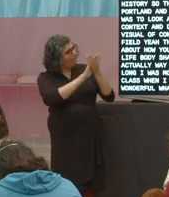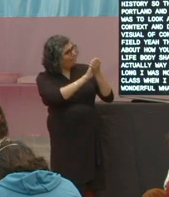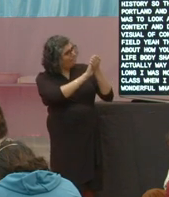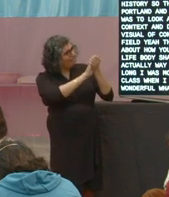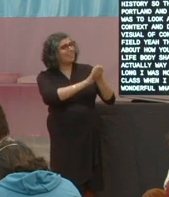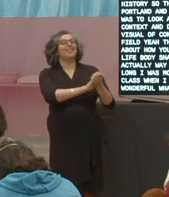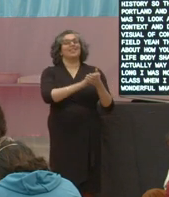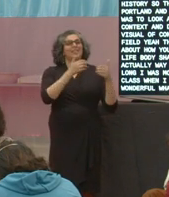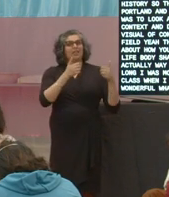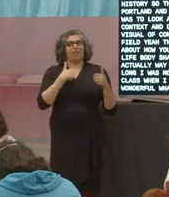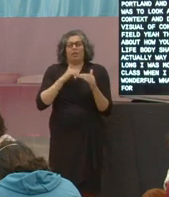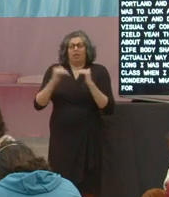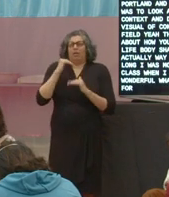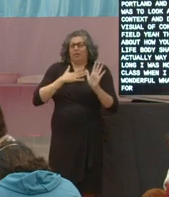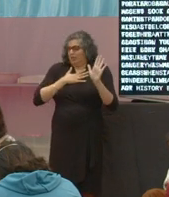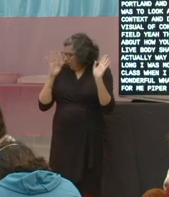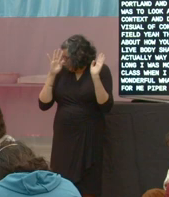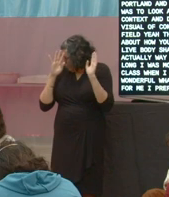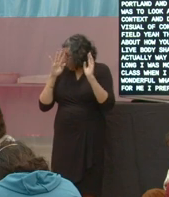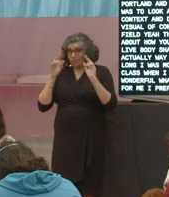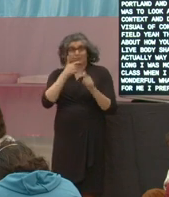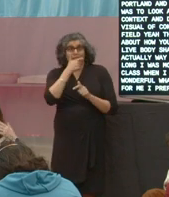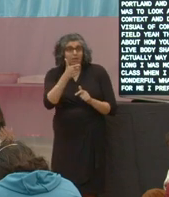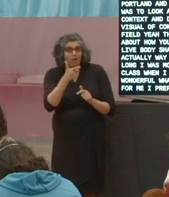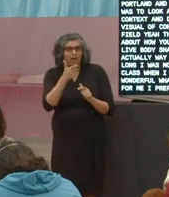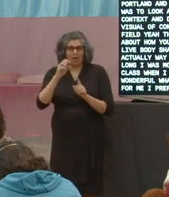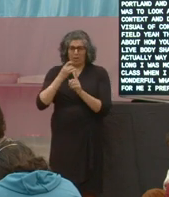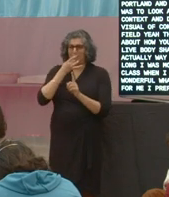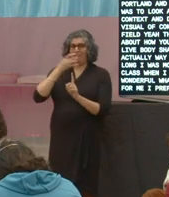But I think now now that, you know, all these years later,